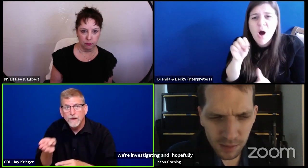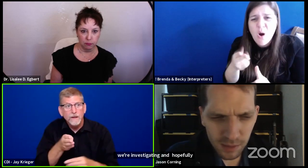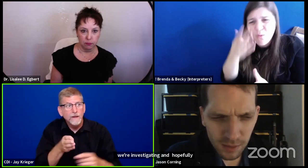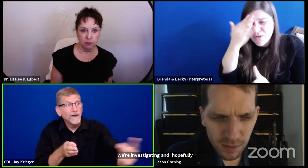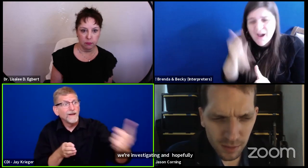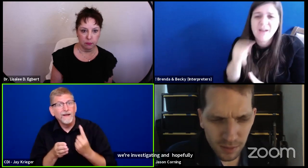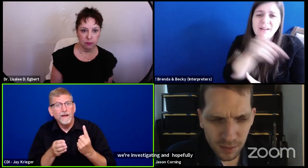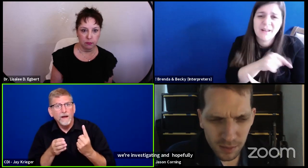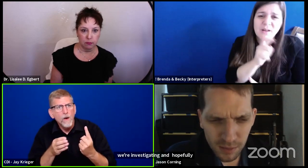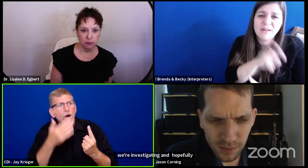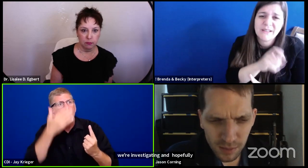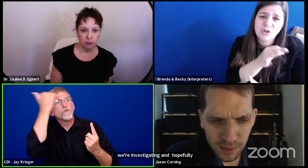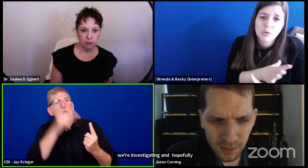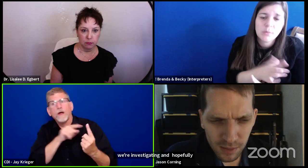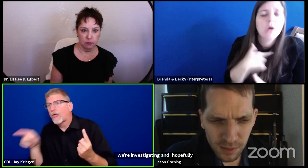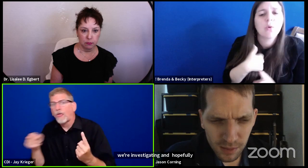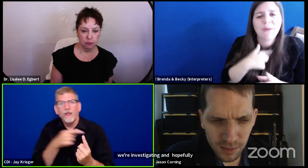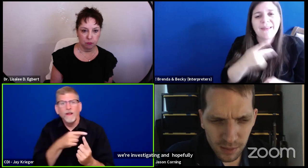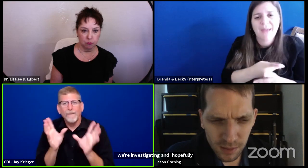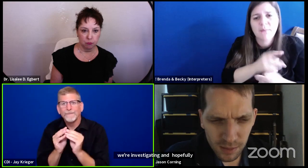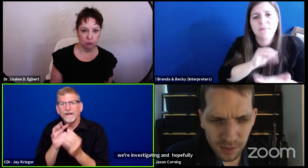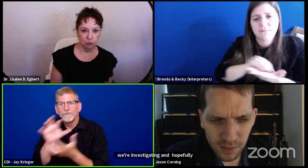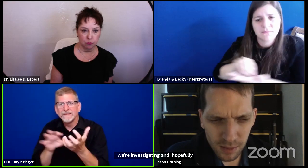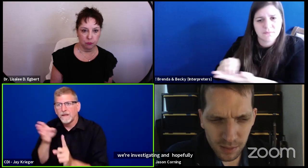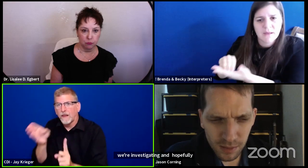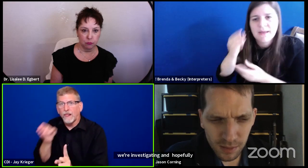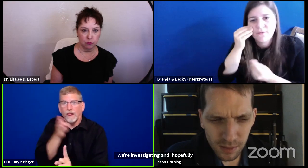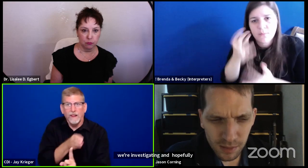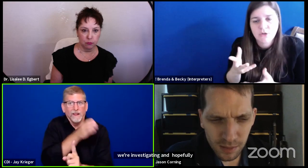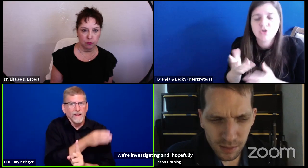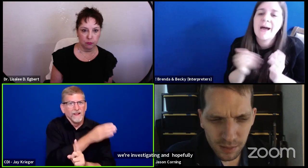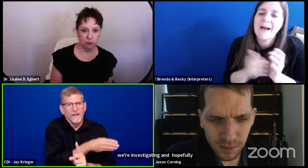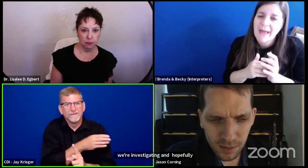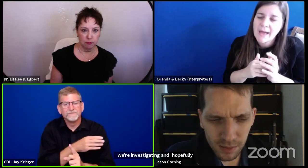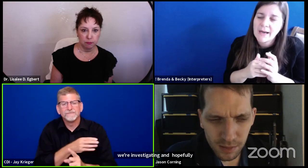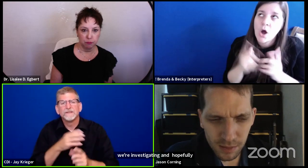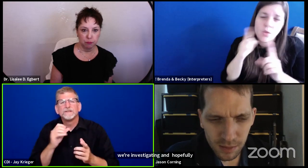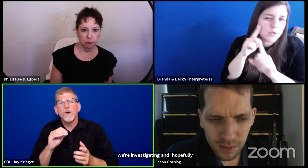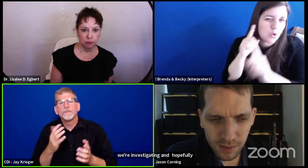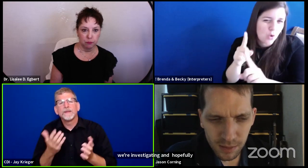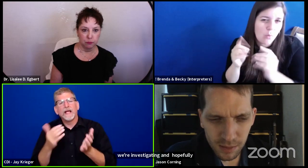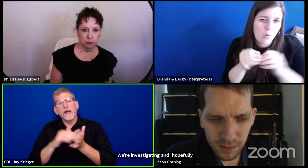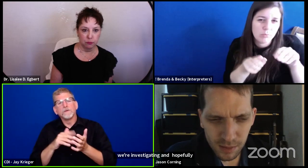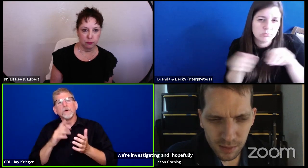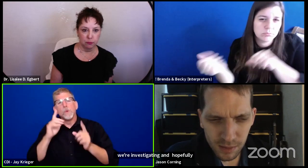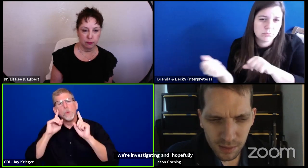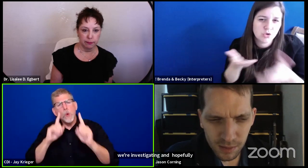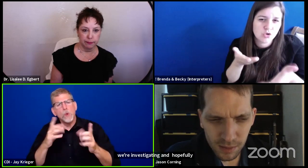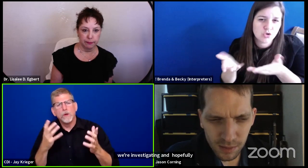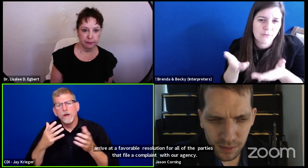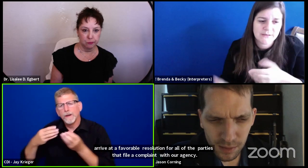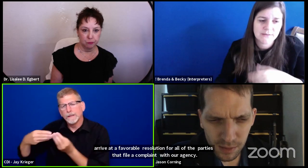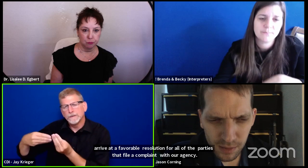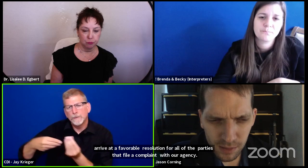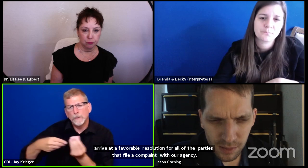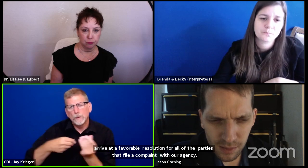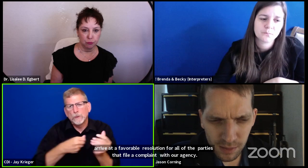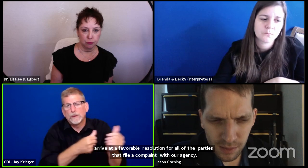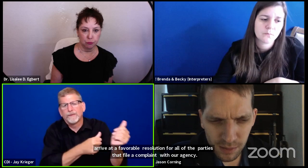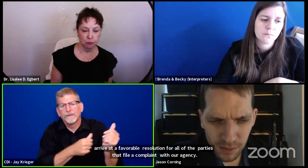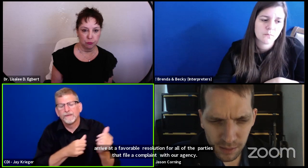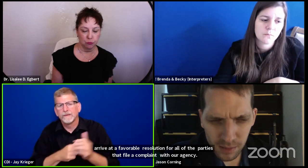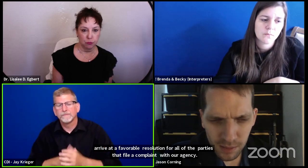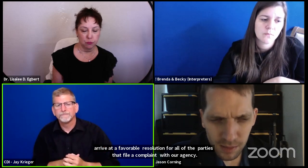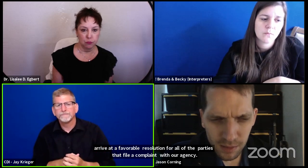The biggest benefit to us as we continue to work with our chair, Gary Norman, who is blind,